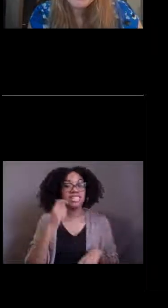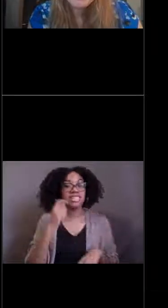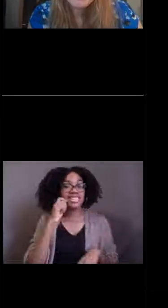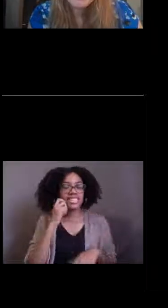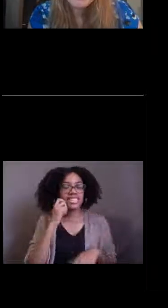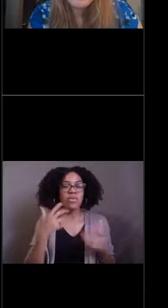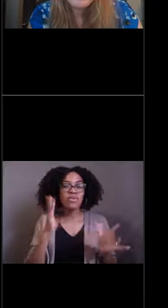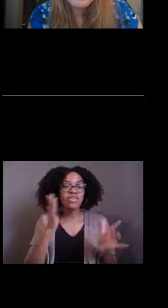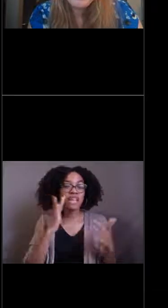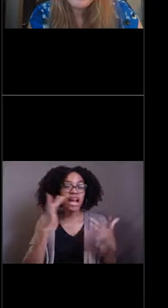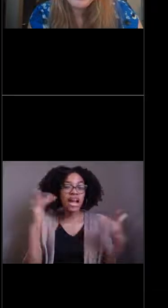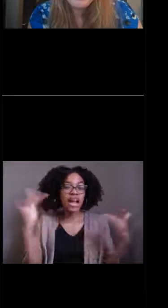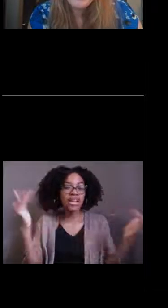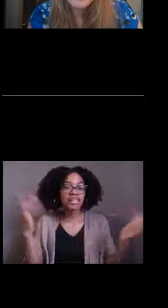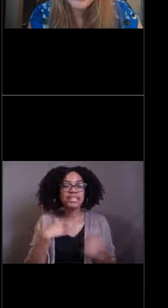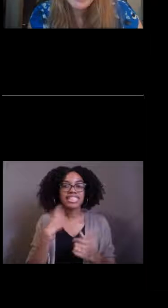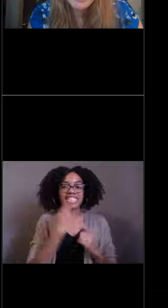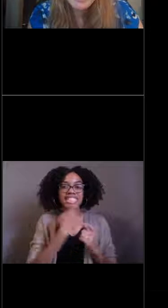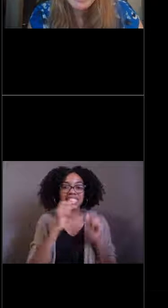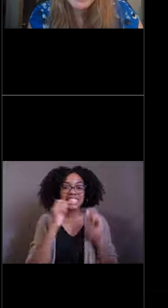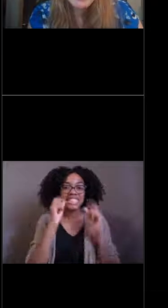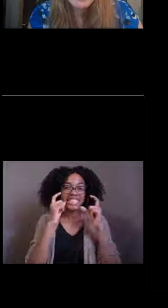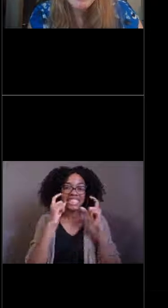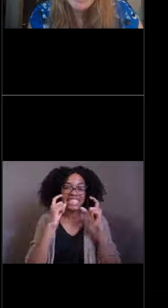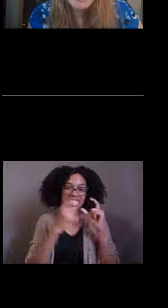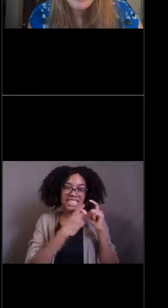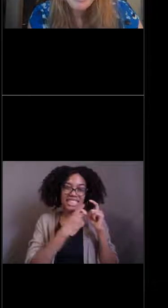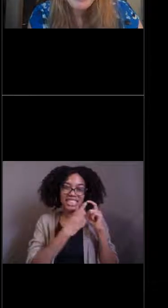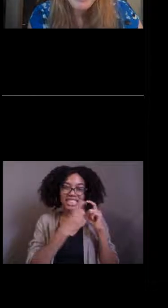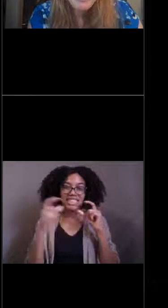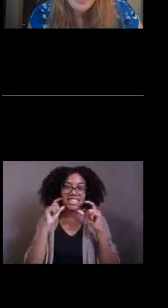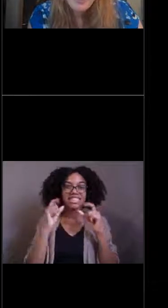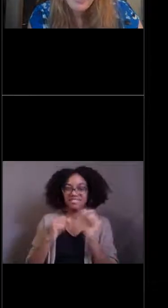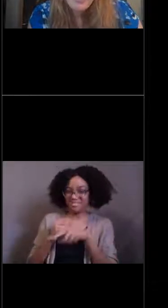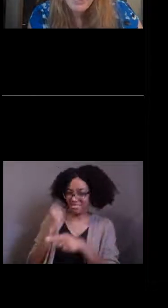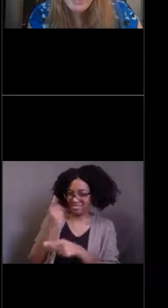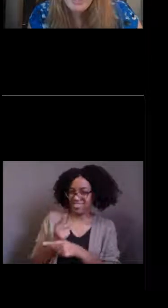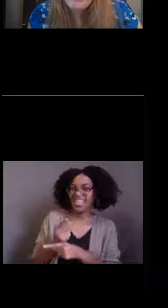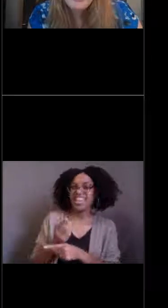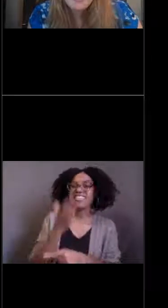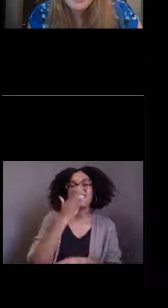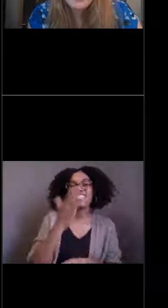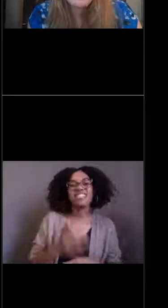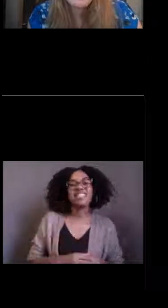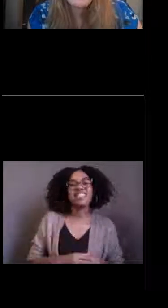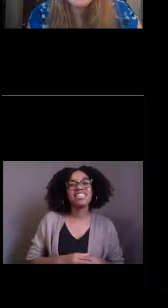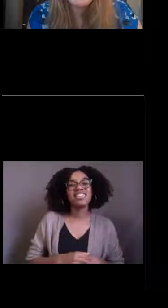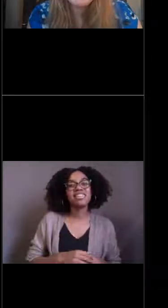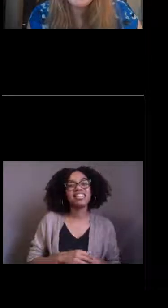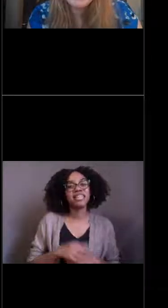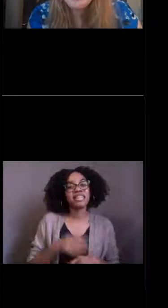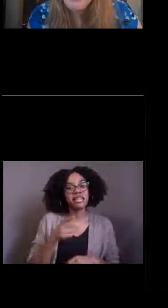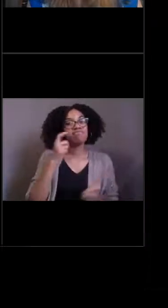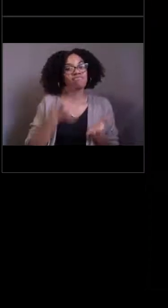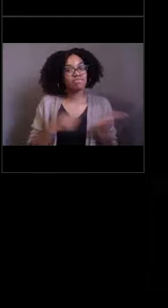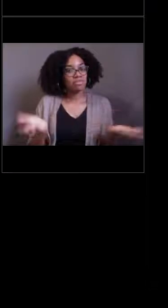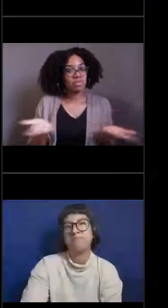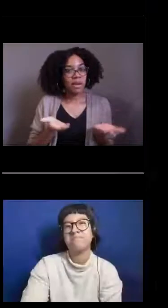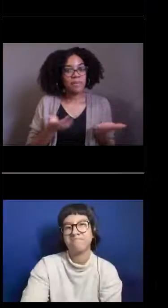So I'm going to hand it back to you. You guys are spot on. So some of the things that are distinctive about this type